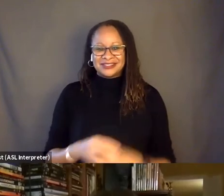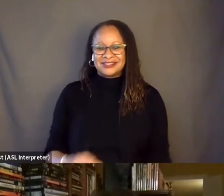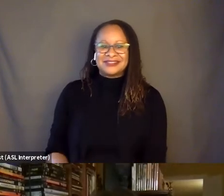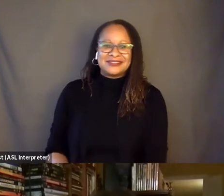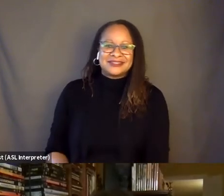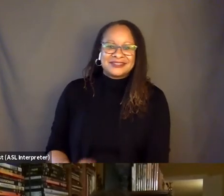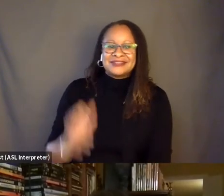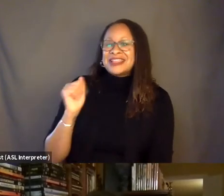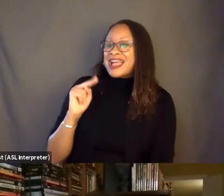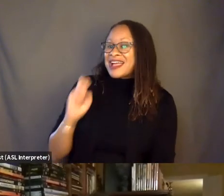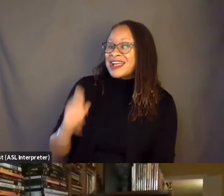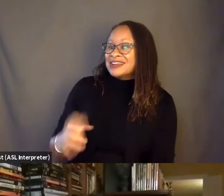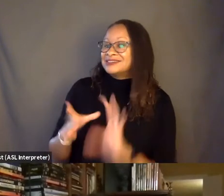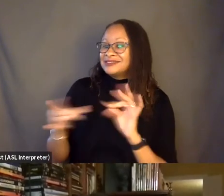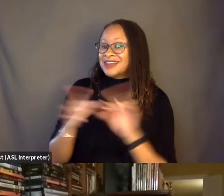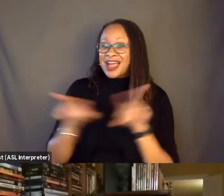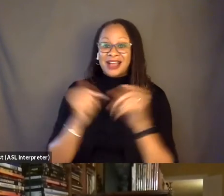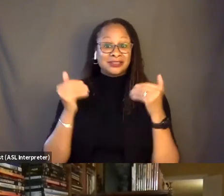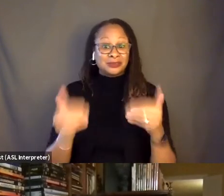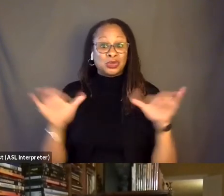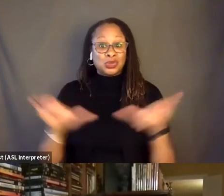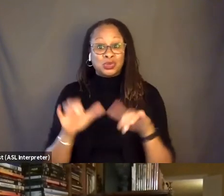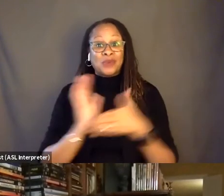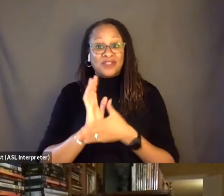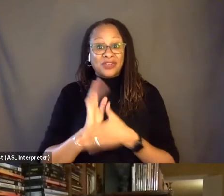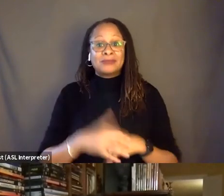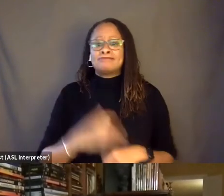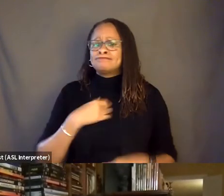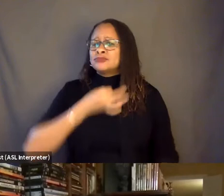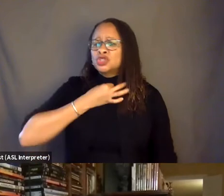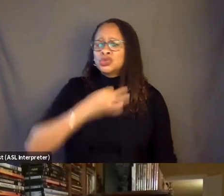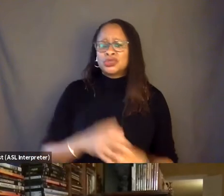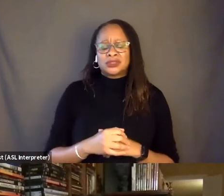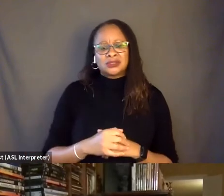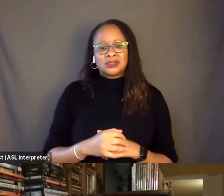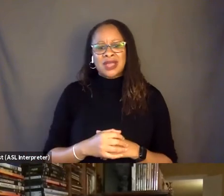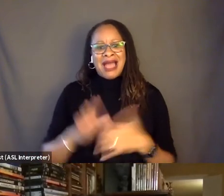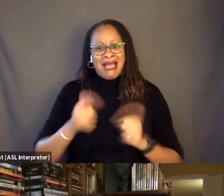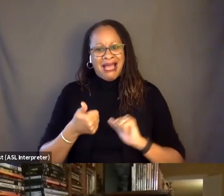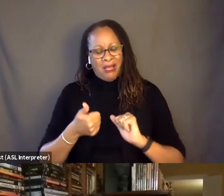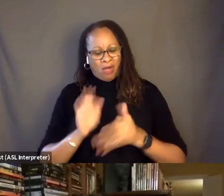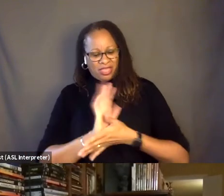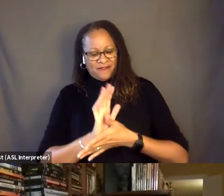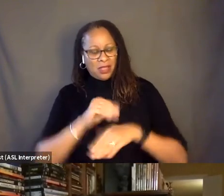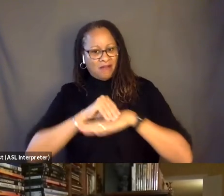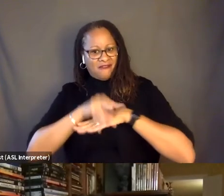So as you proceeded to do the film, I'm curious how the film affected the course